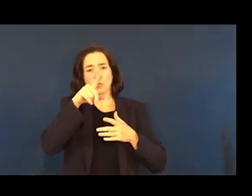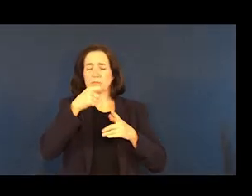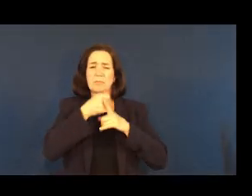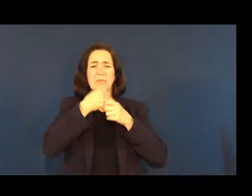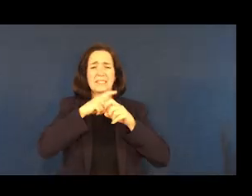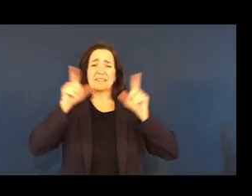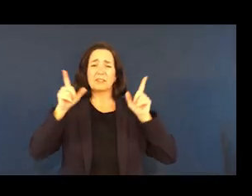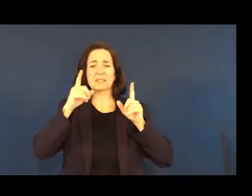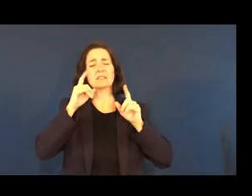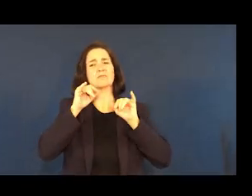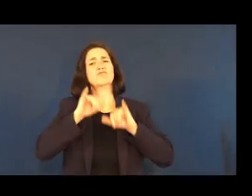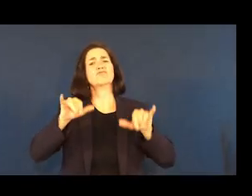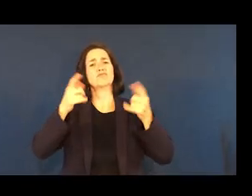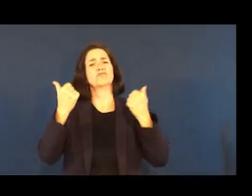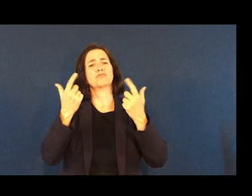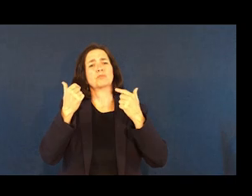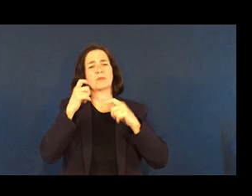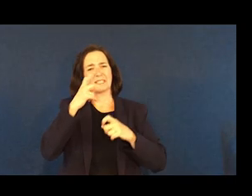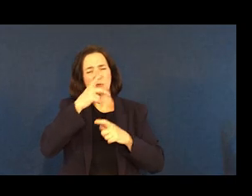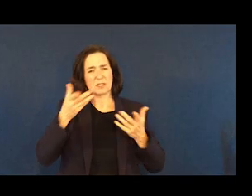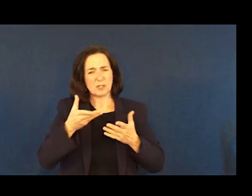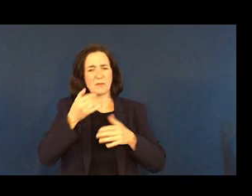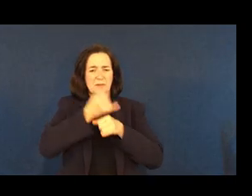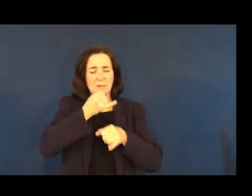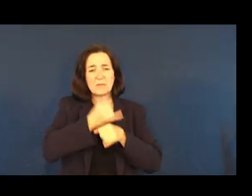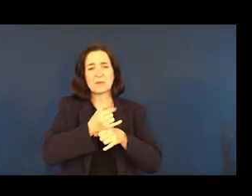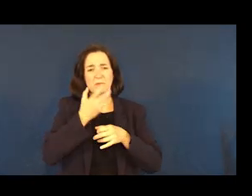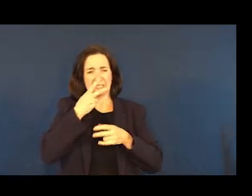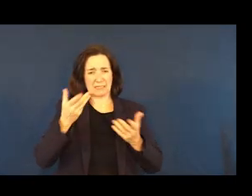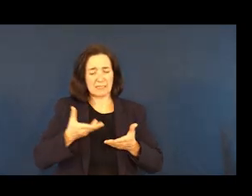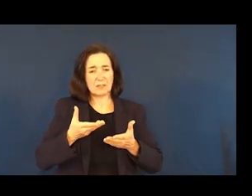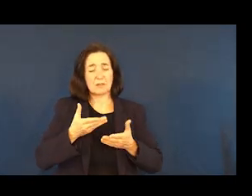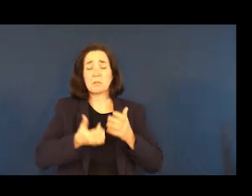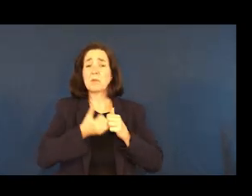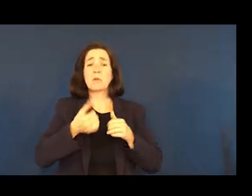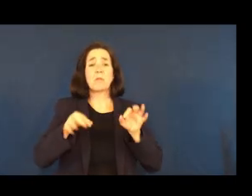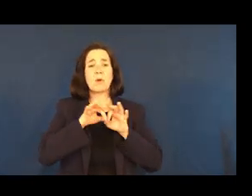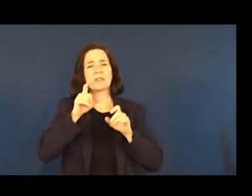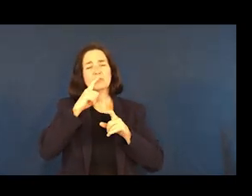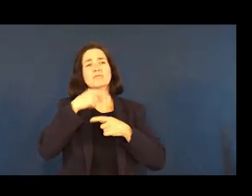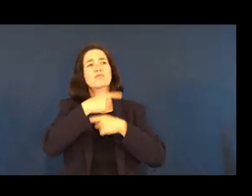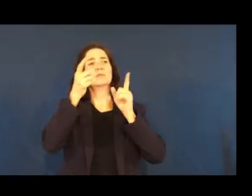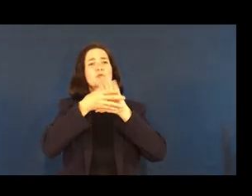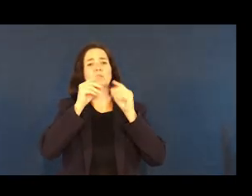We need to see you on campus. We want to see you on campus. And most importantly, we need you to tell the story of being a Buc and bleeding blue and gold.